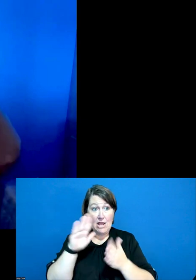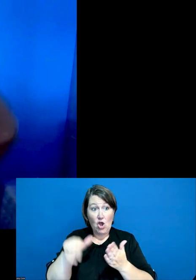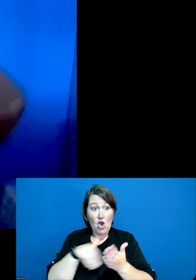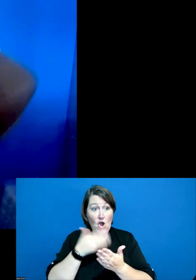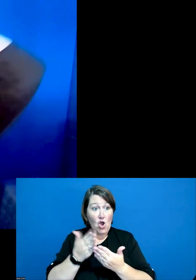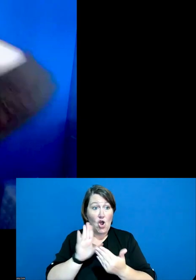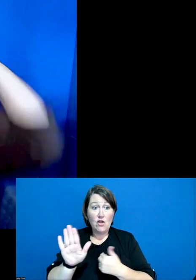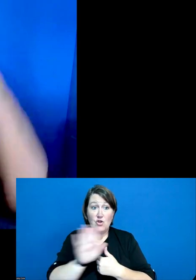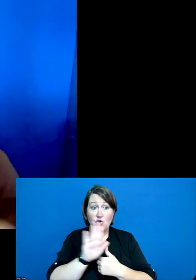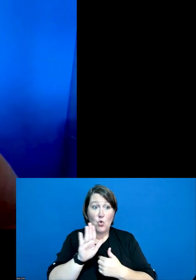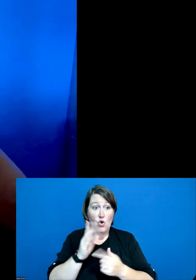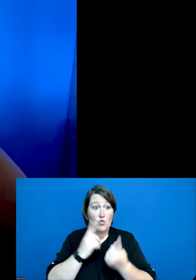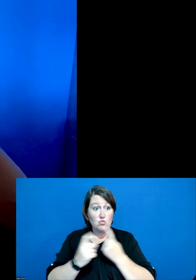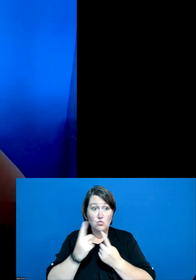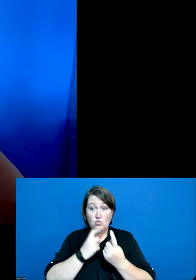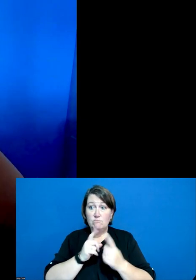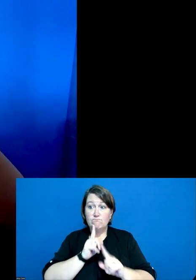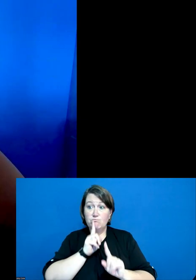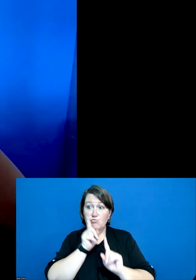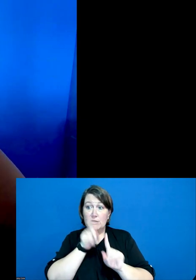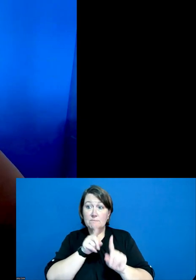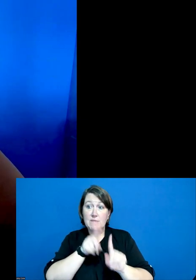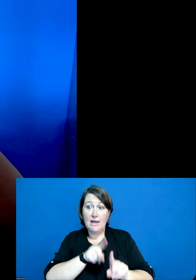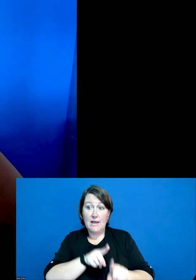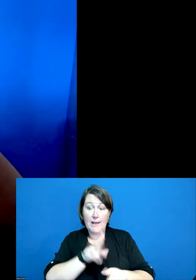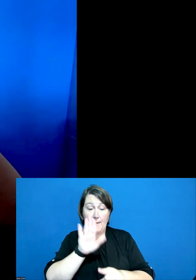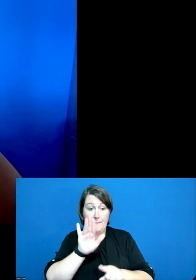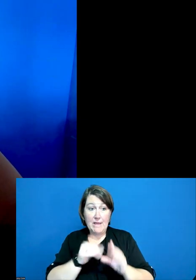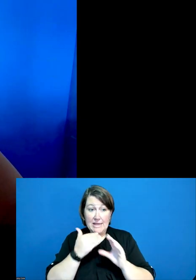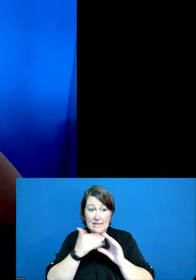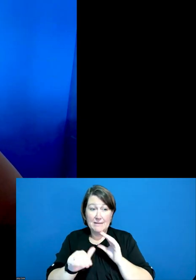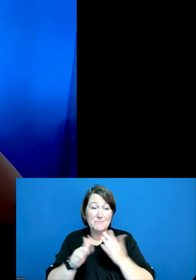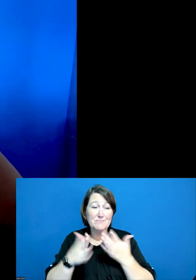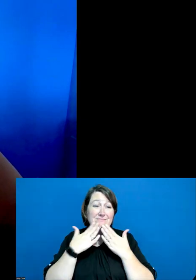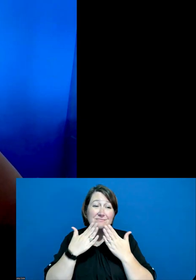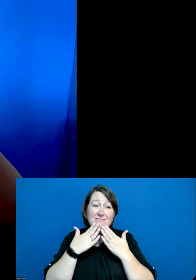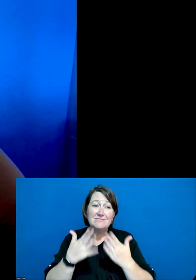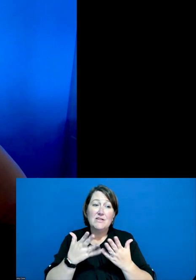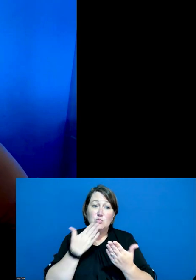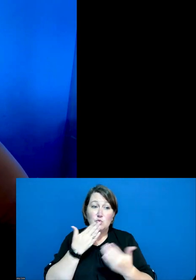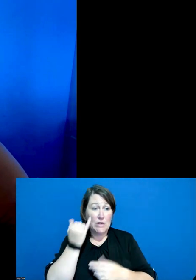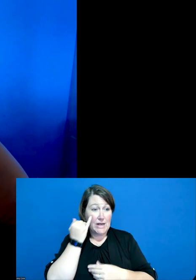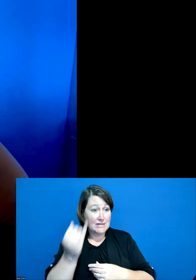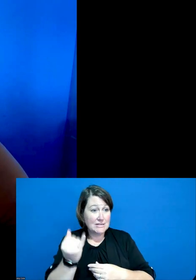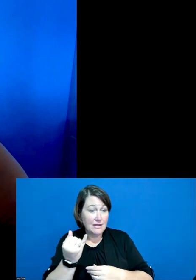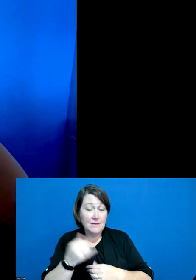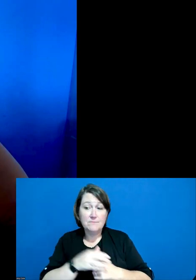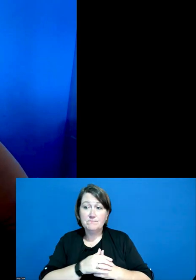questions and we can actually respond to you by e mail. Thank you so much. That's a good idea. And we will also send